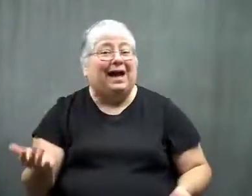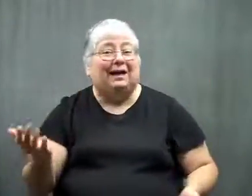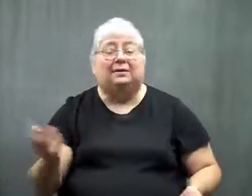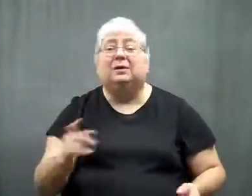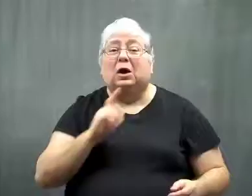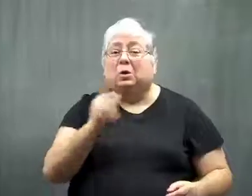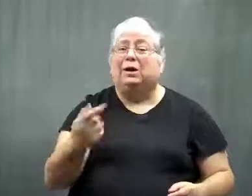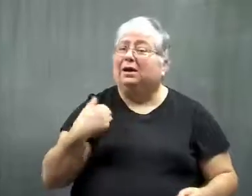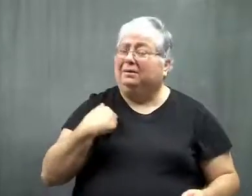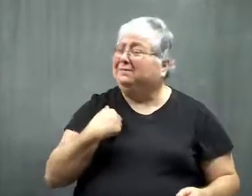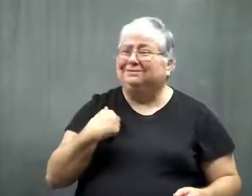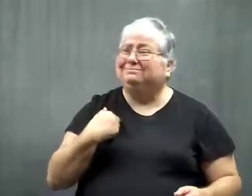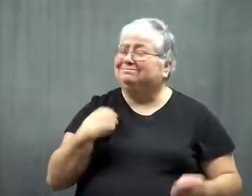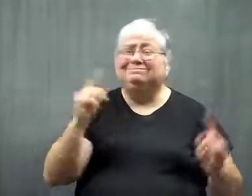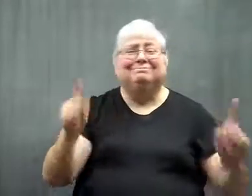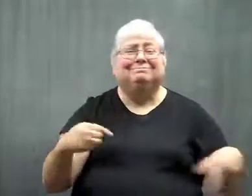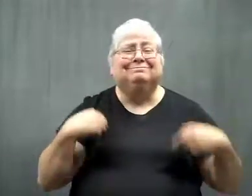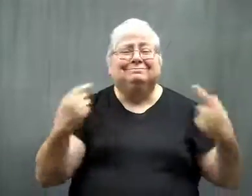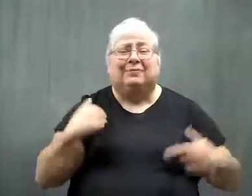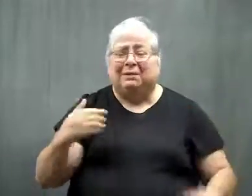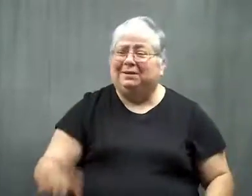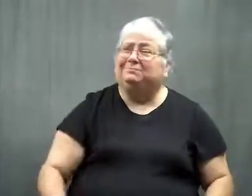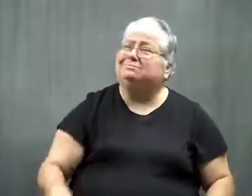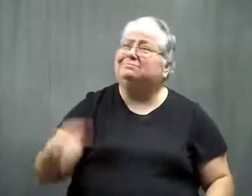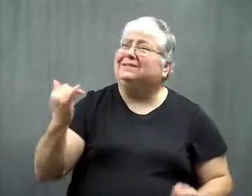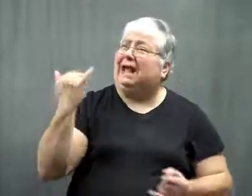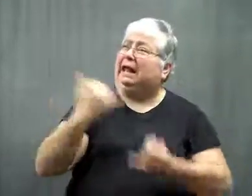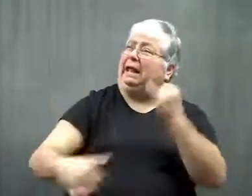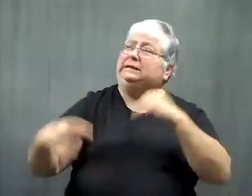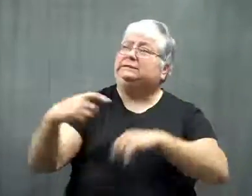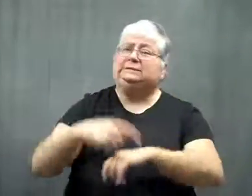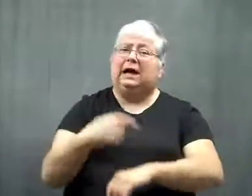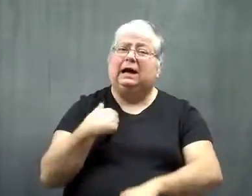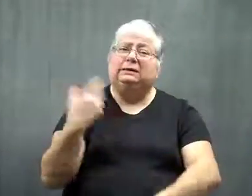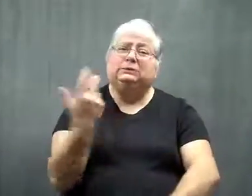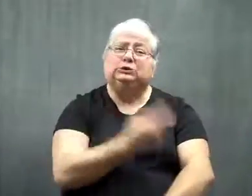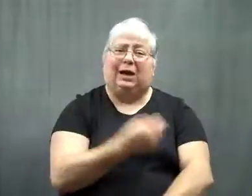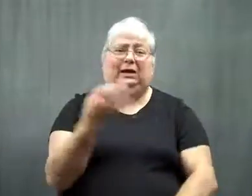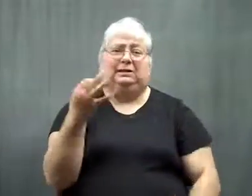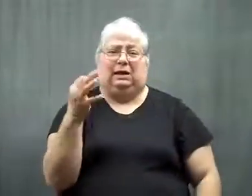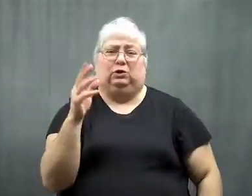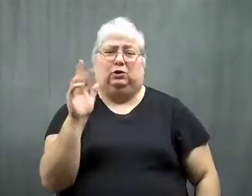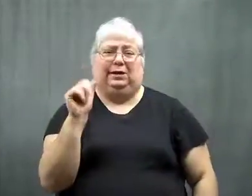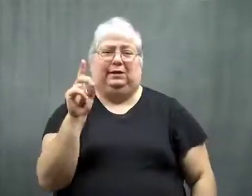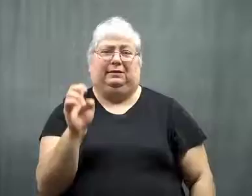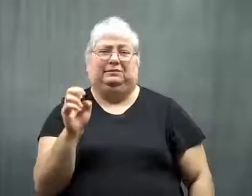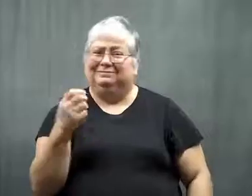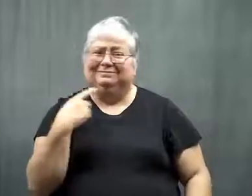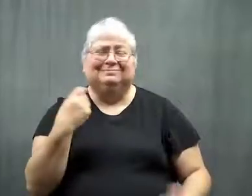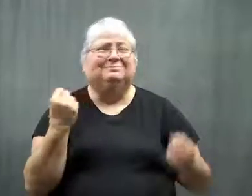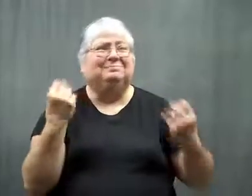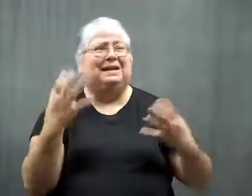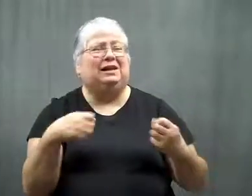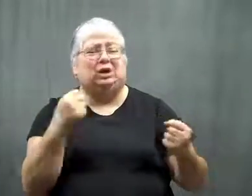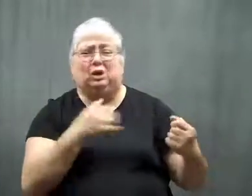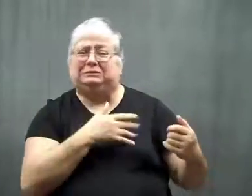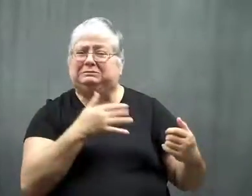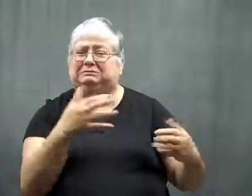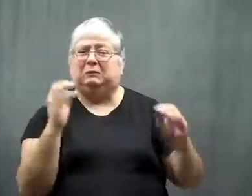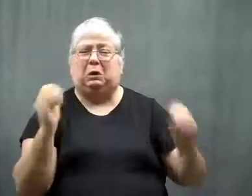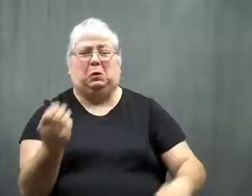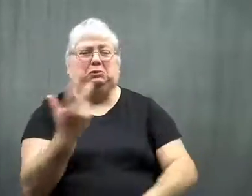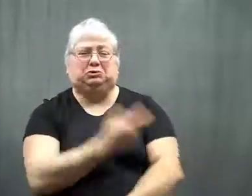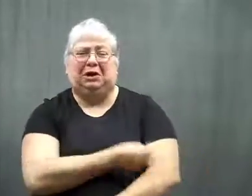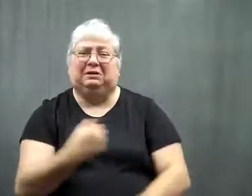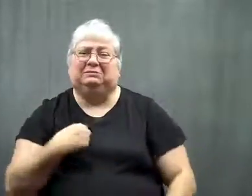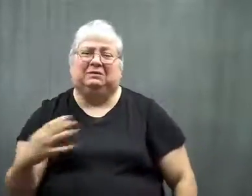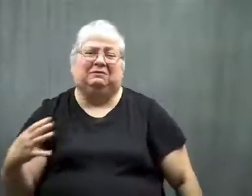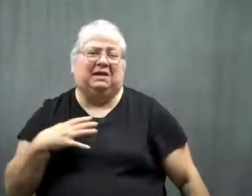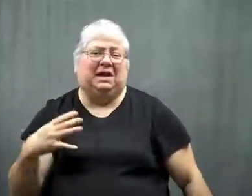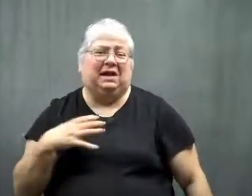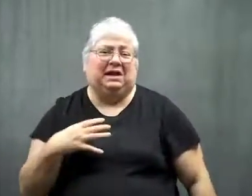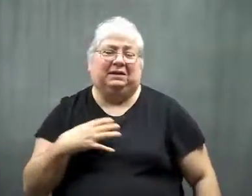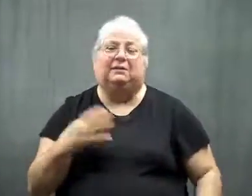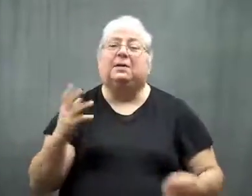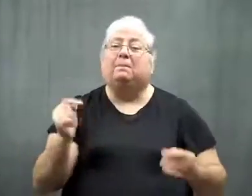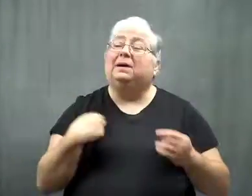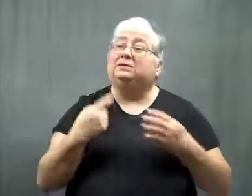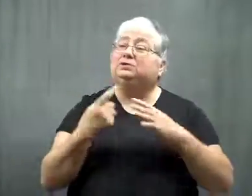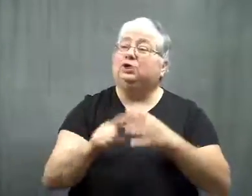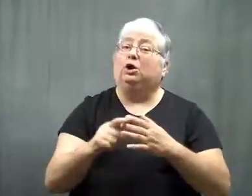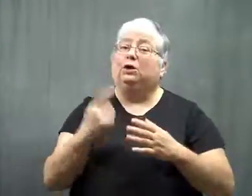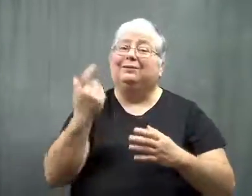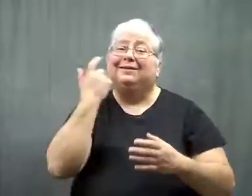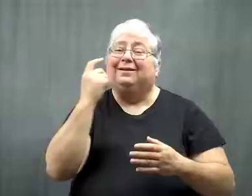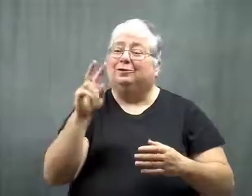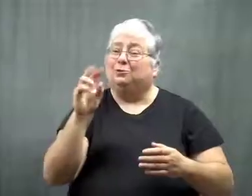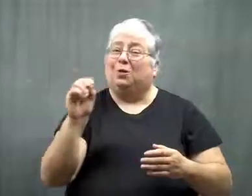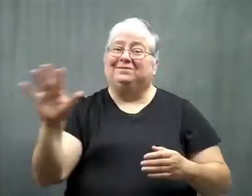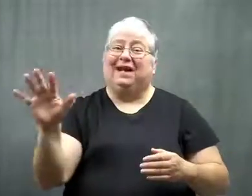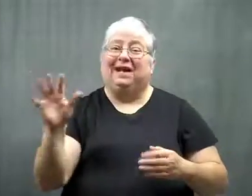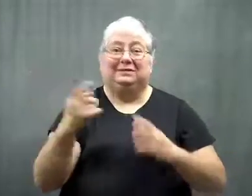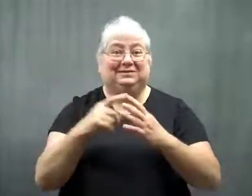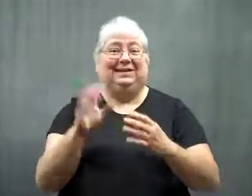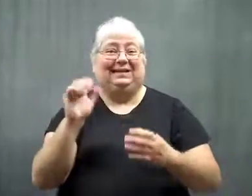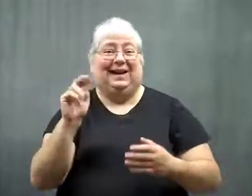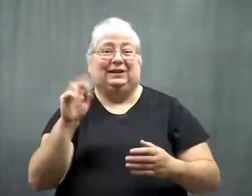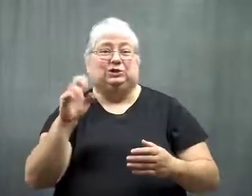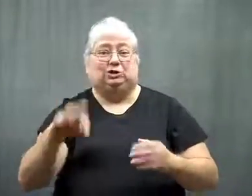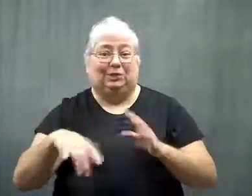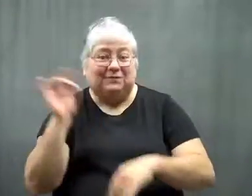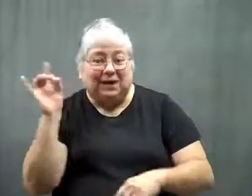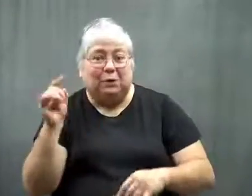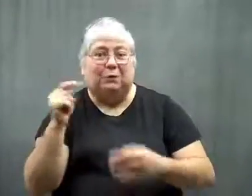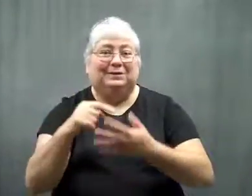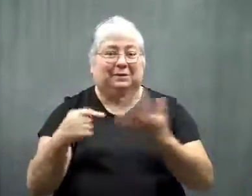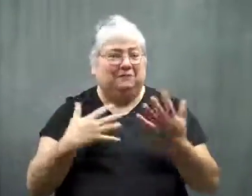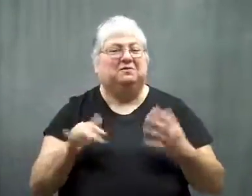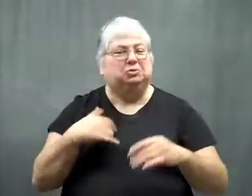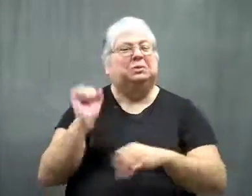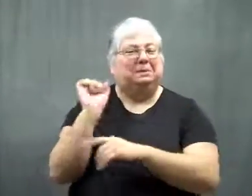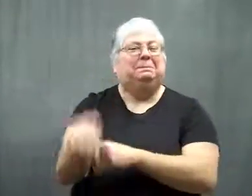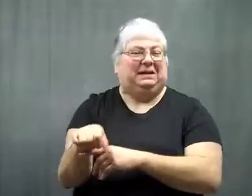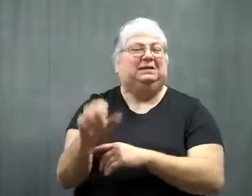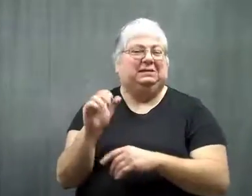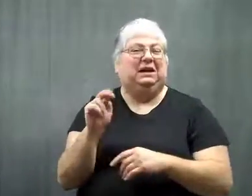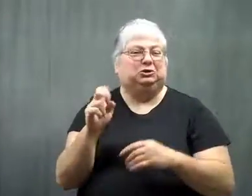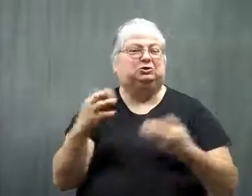As a kid, my last shot was in 9th grade, and didn't have another one for years with no problem.